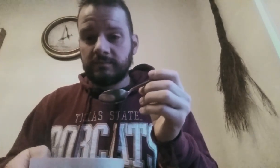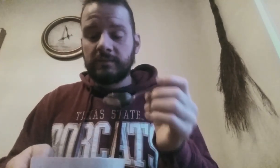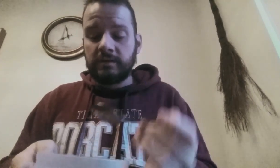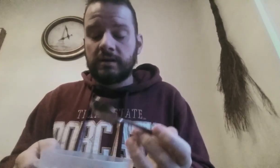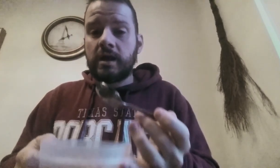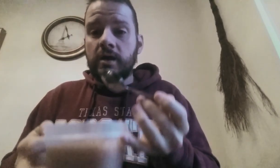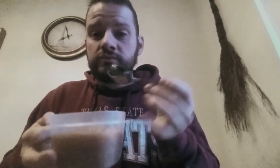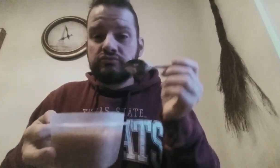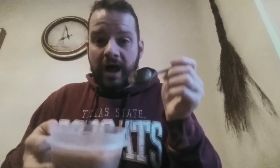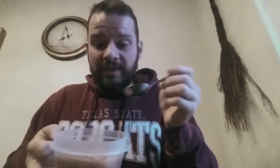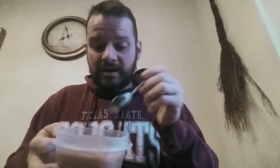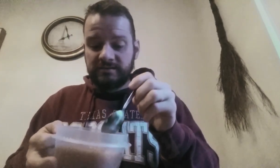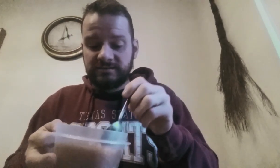I'm gonna try this.